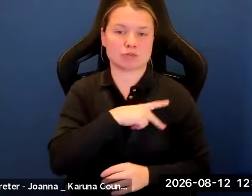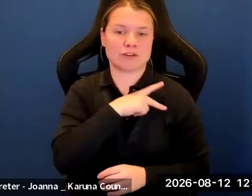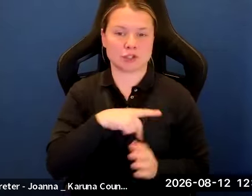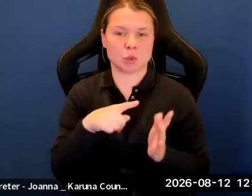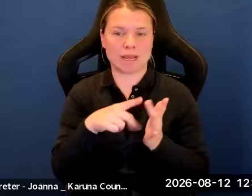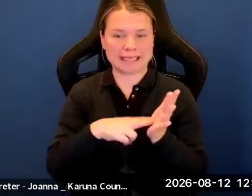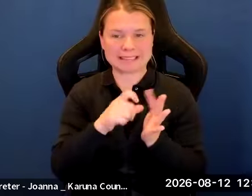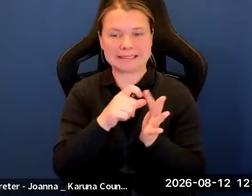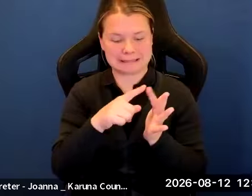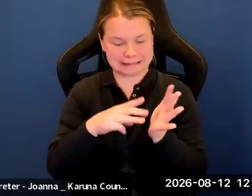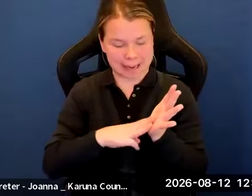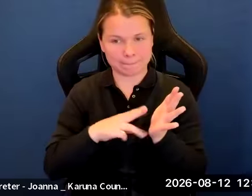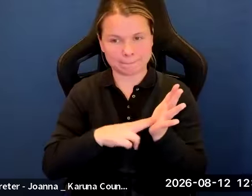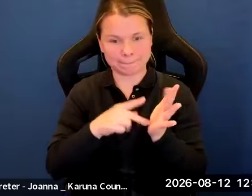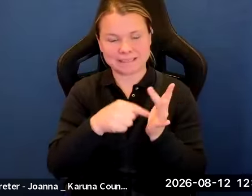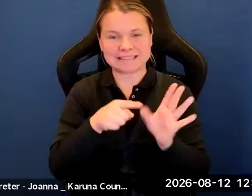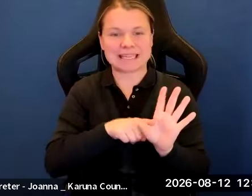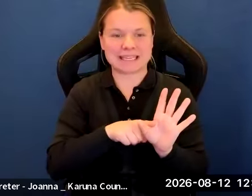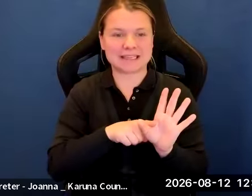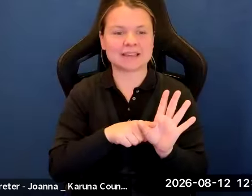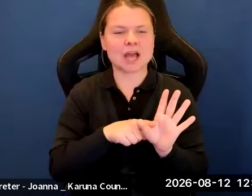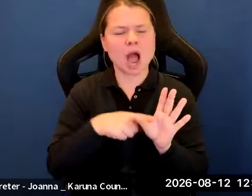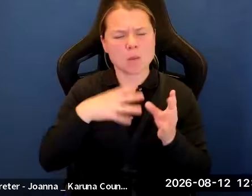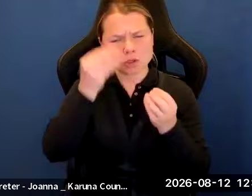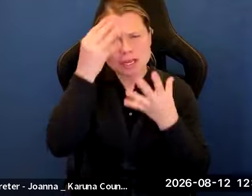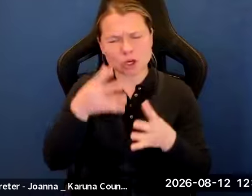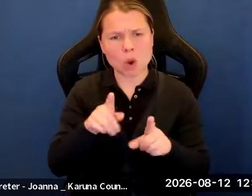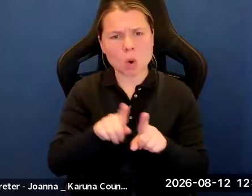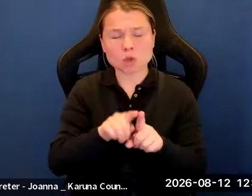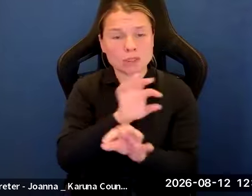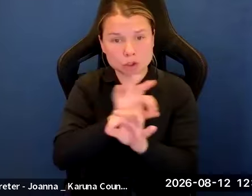insurance and professional indemnity. I do want to note,